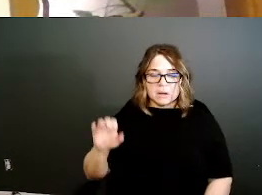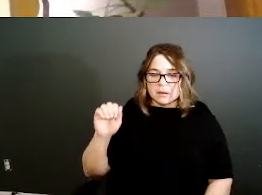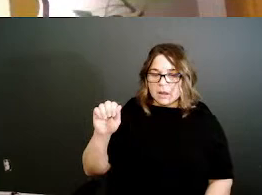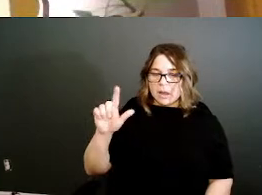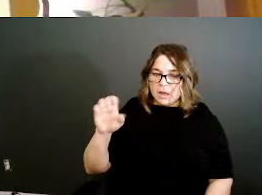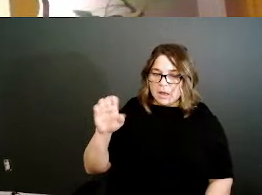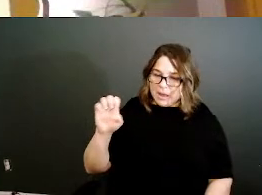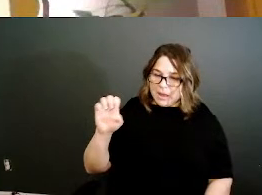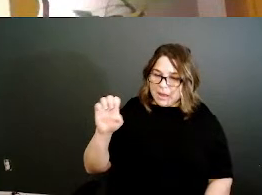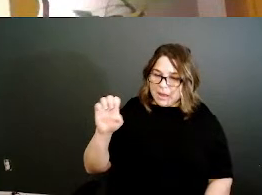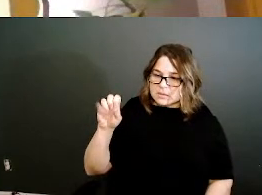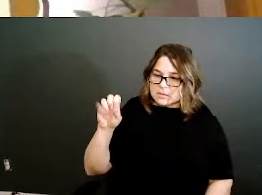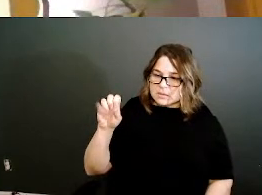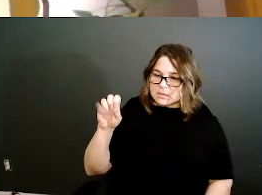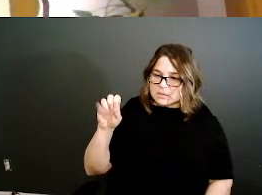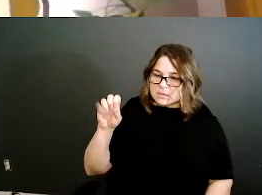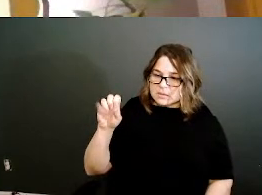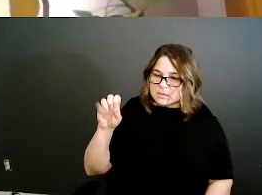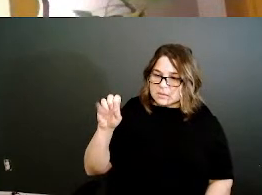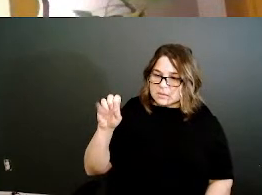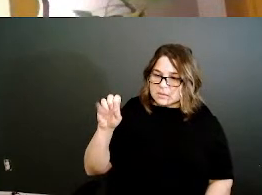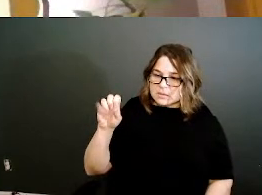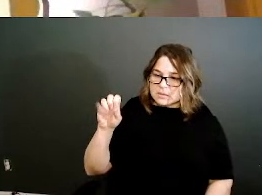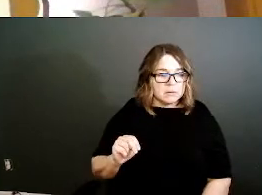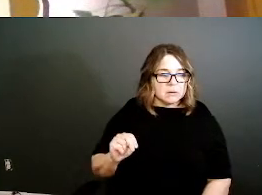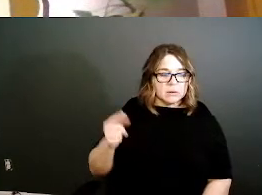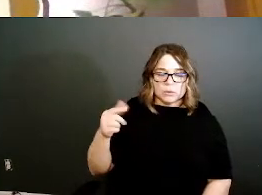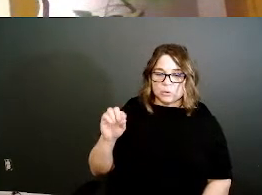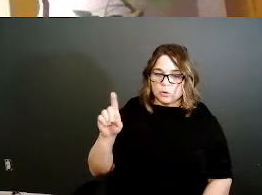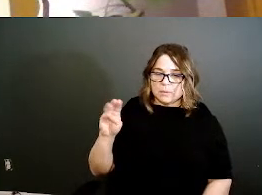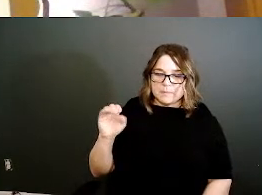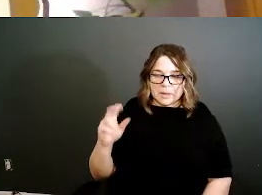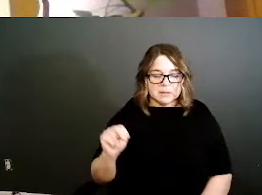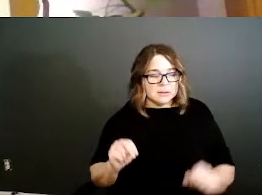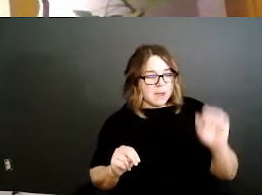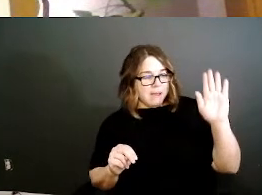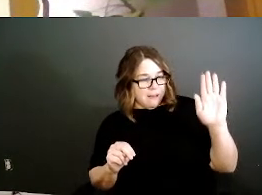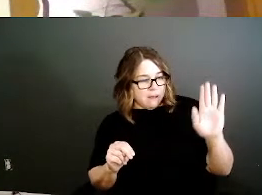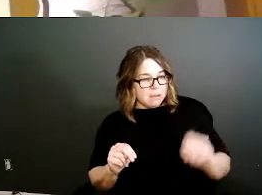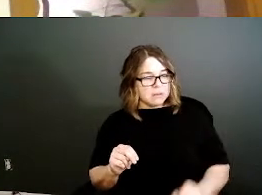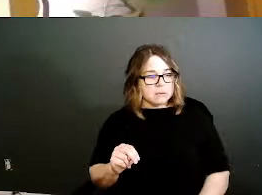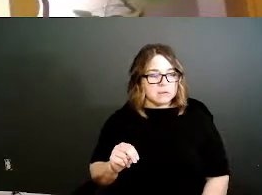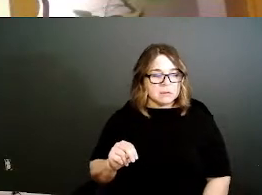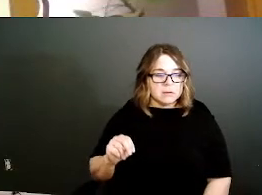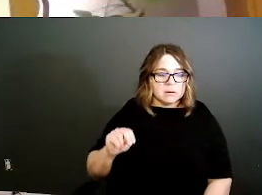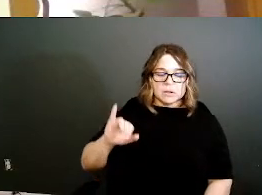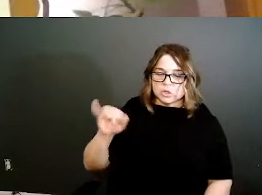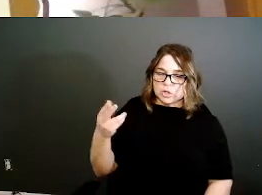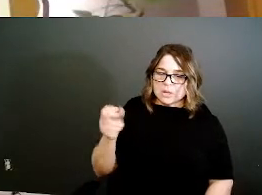≫ Clerk: PRESIDENT BENDER. ≫ COUNCIL PRESIDENT BENDER: AYE. ≫ Clerk: THERE ARE 13 AYES. ≫ COUNCIL PRESIDENT BENDER: THAT CARRIES AND THAT AMENDMENT IS ADOPTED.